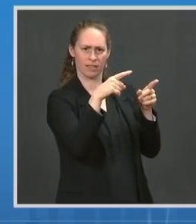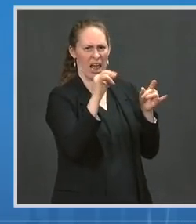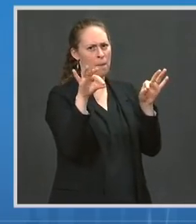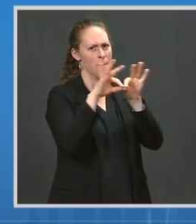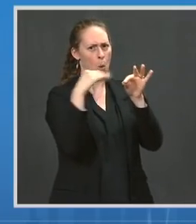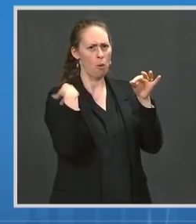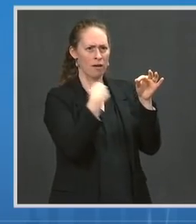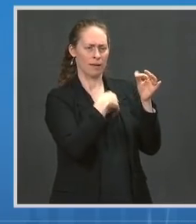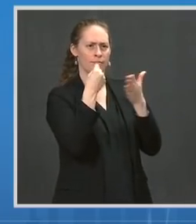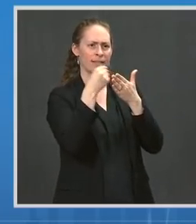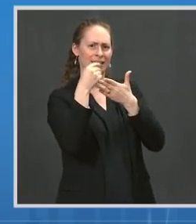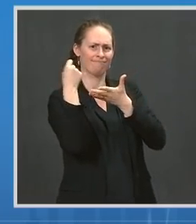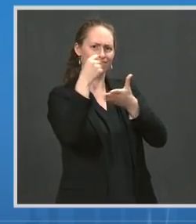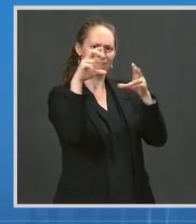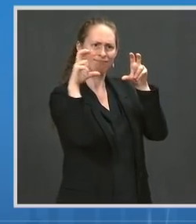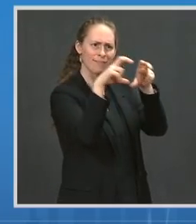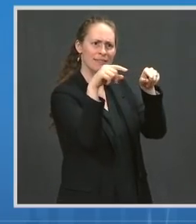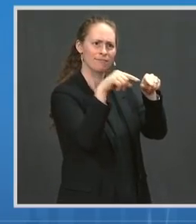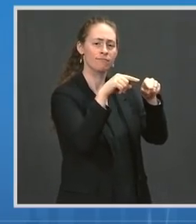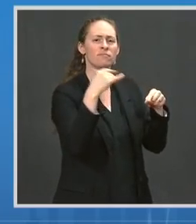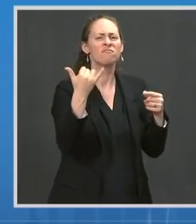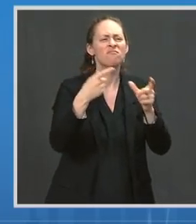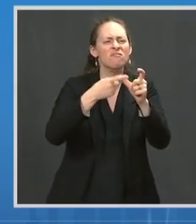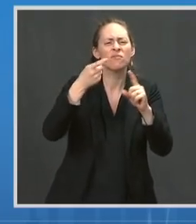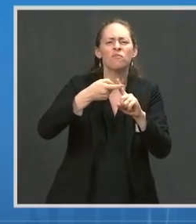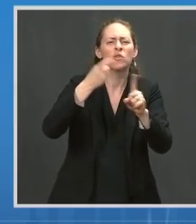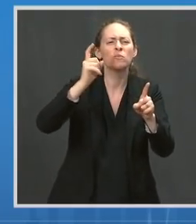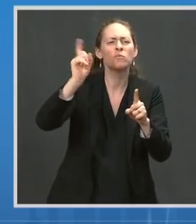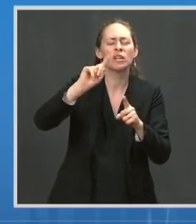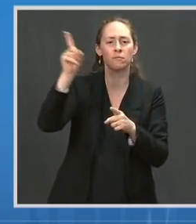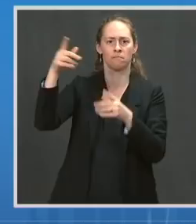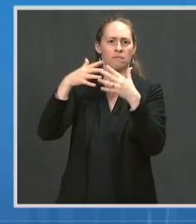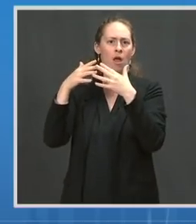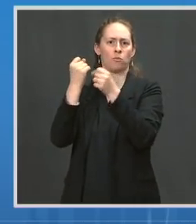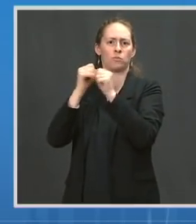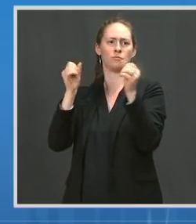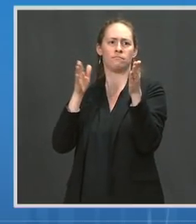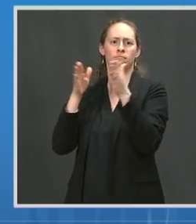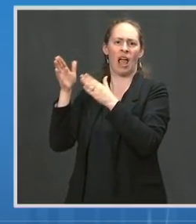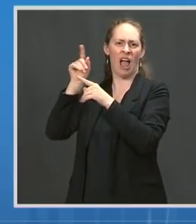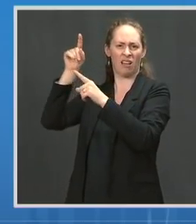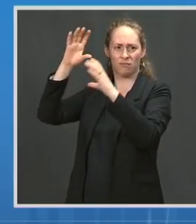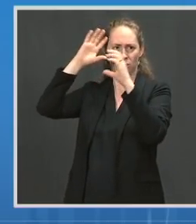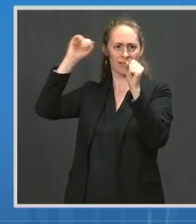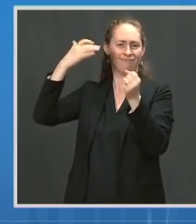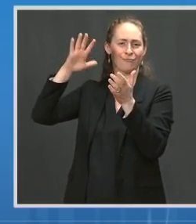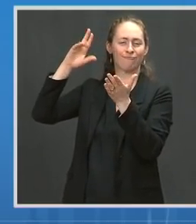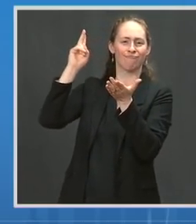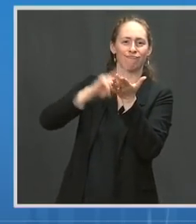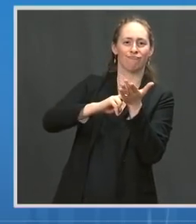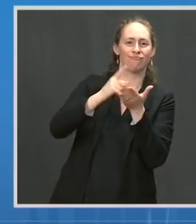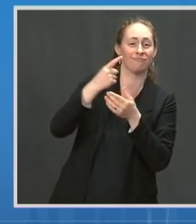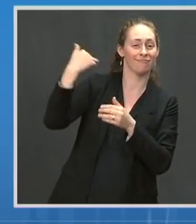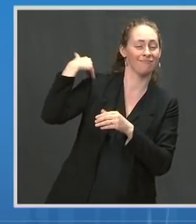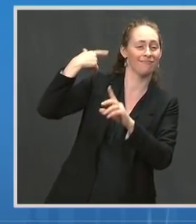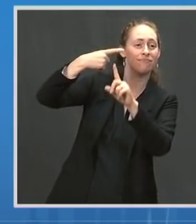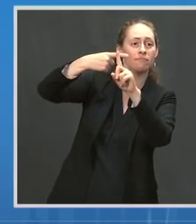due to the American Rescue Plan President Biden signed into law last month, is critical in our fight against the new